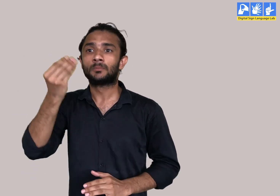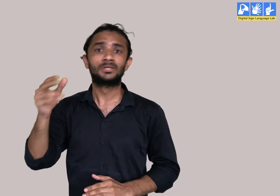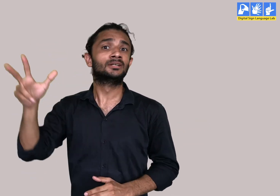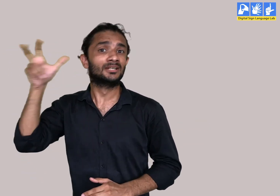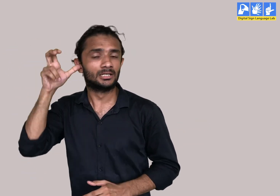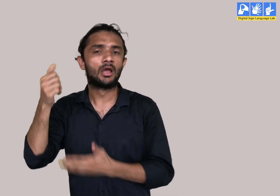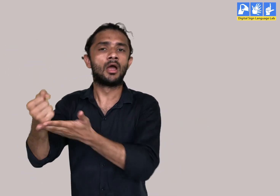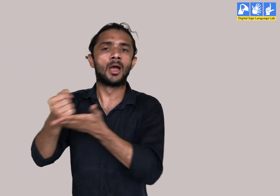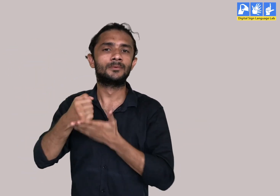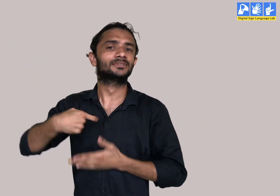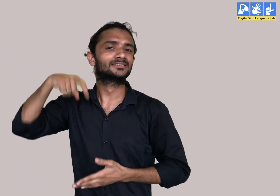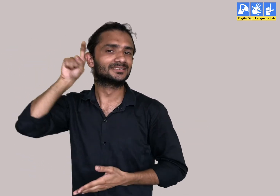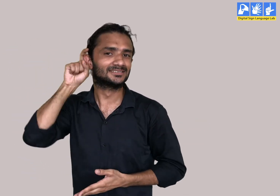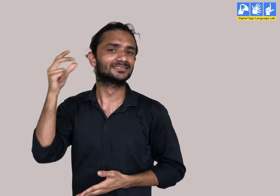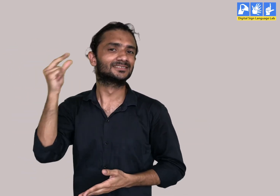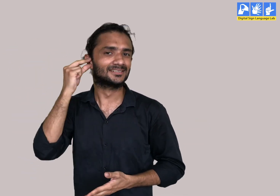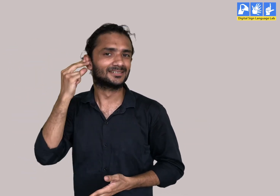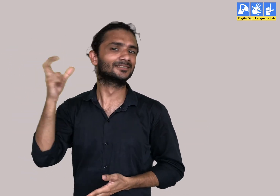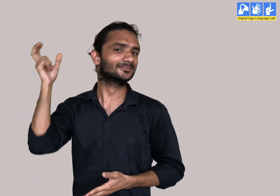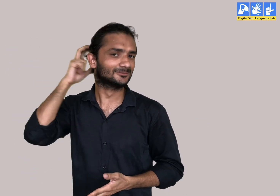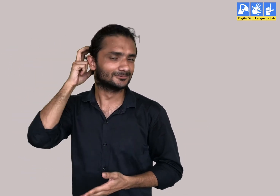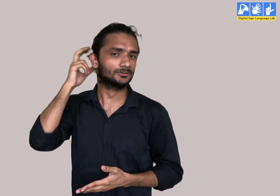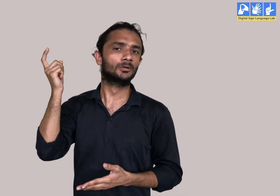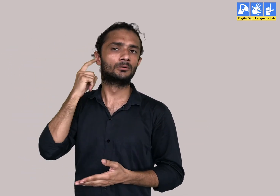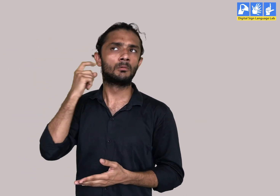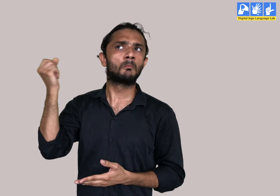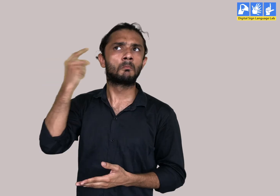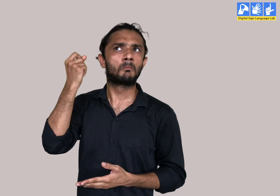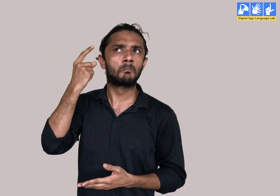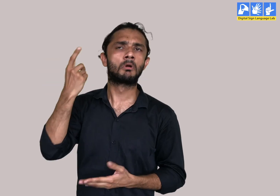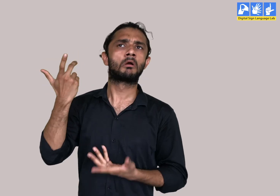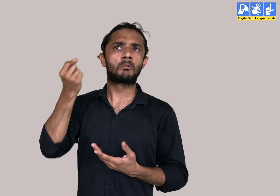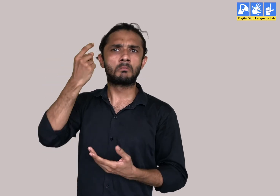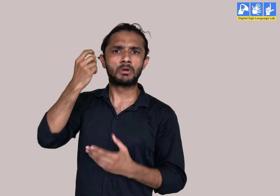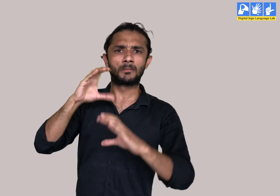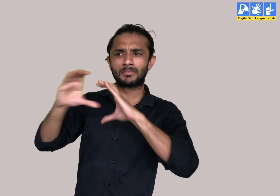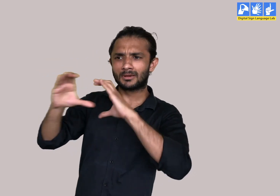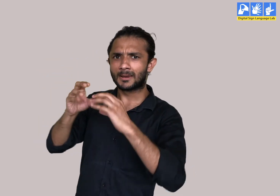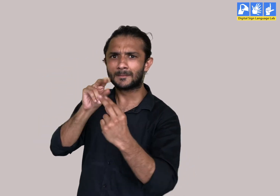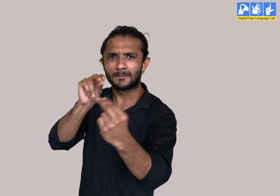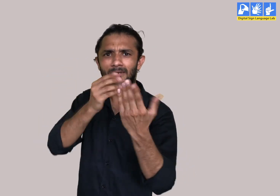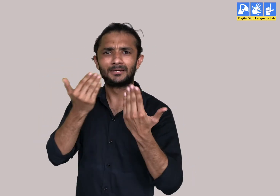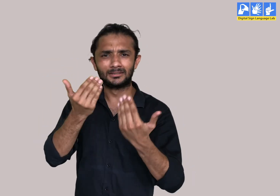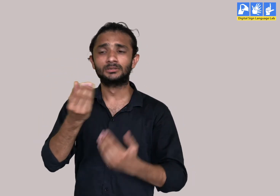Some may benefit from using hearing aids to amplify sound and understand speech for communication,